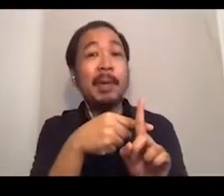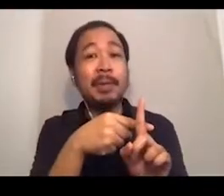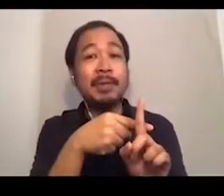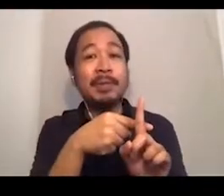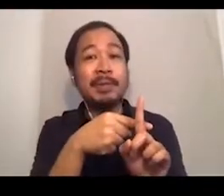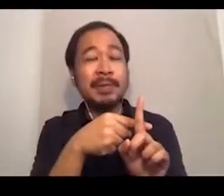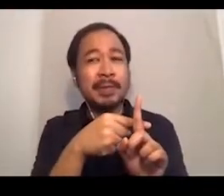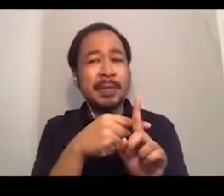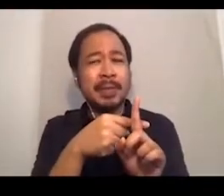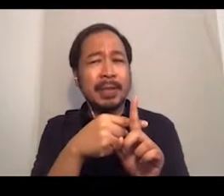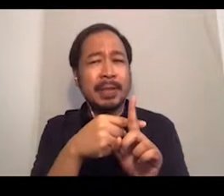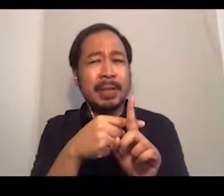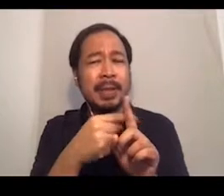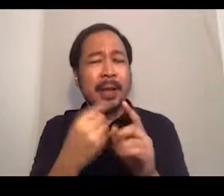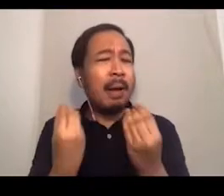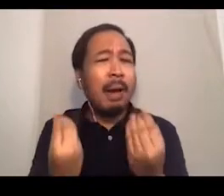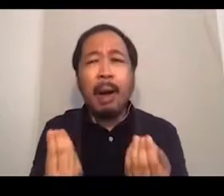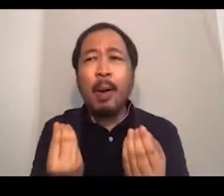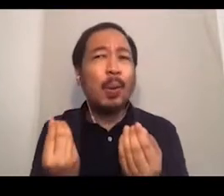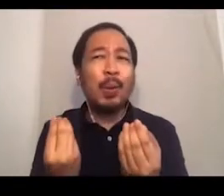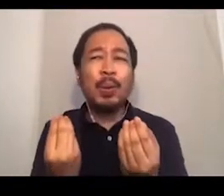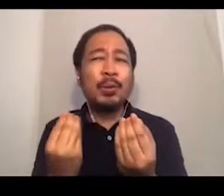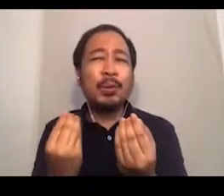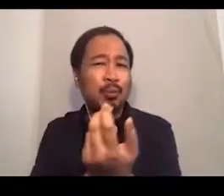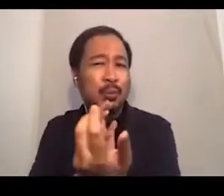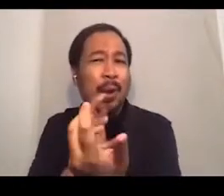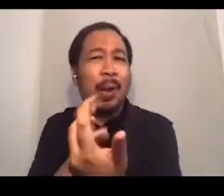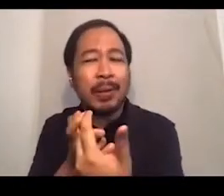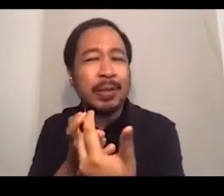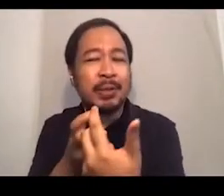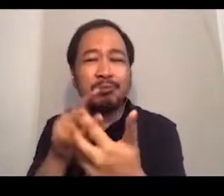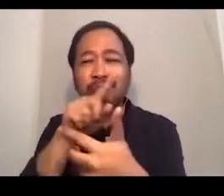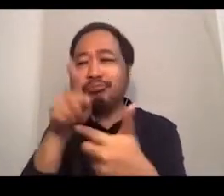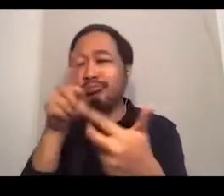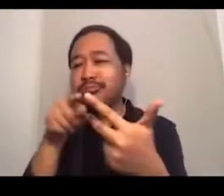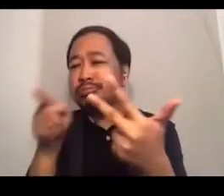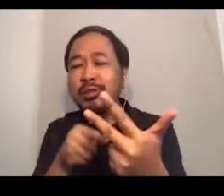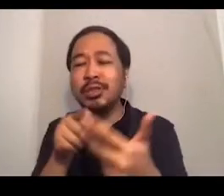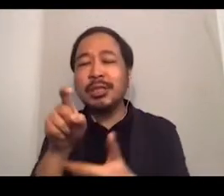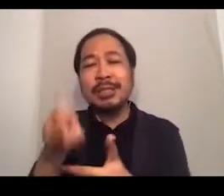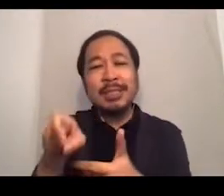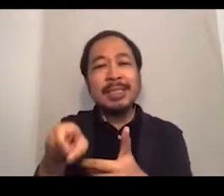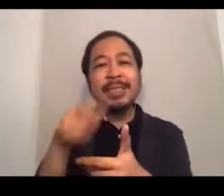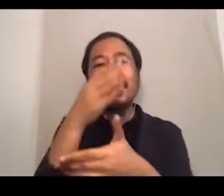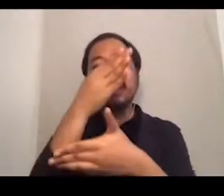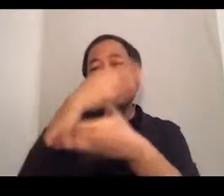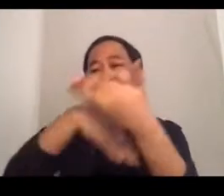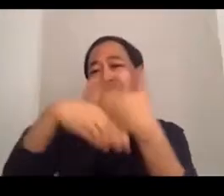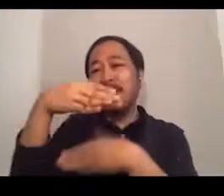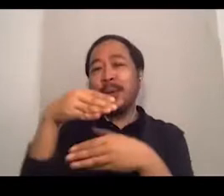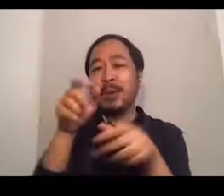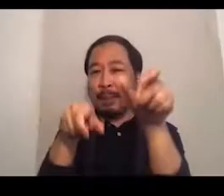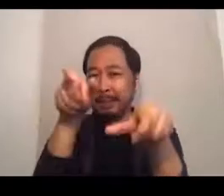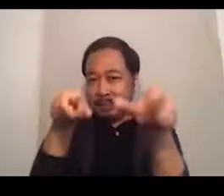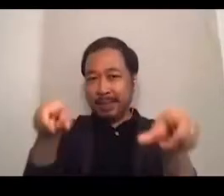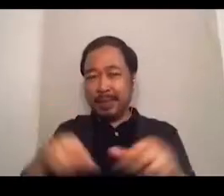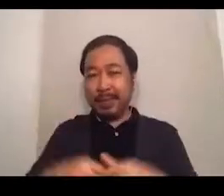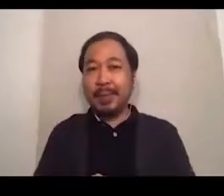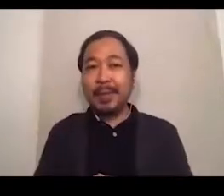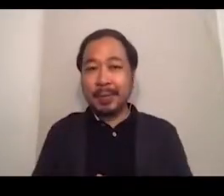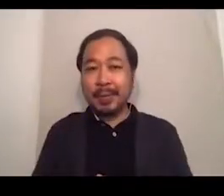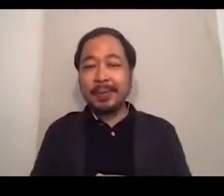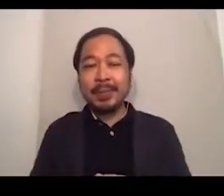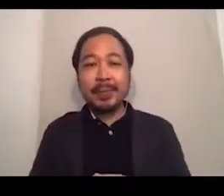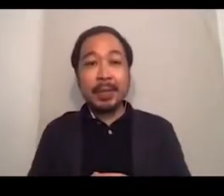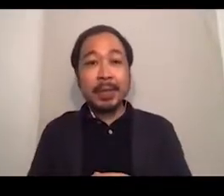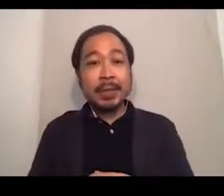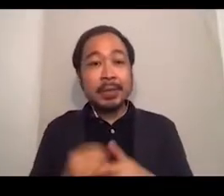And relating to COVID-19 and our efforts to ensure that we include and engage our people with disabilities in the programmes